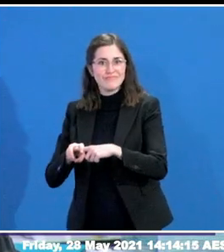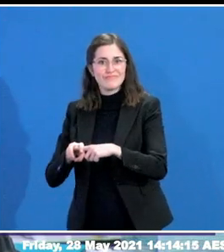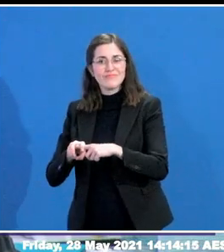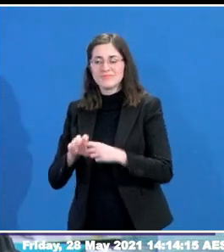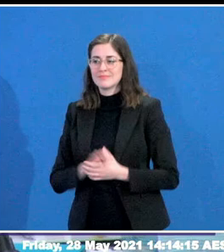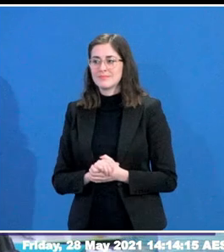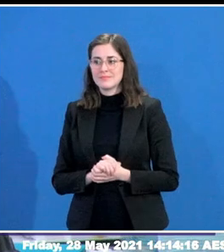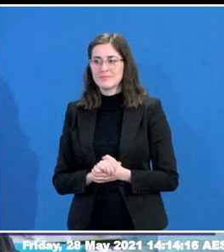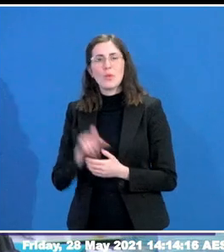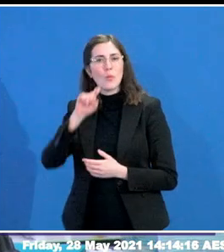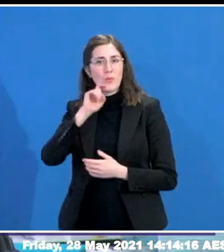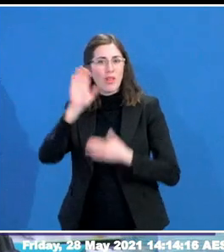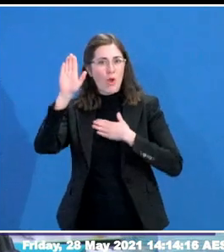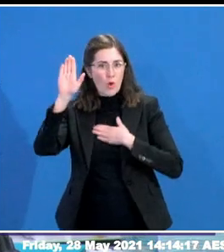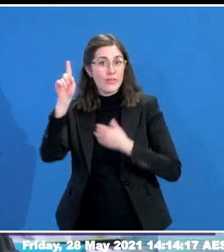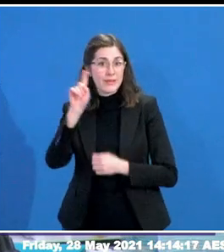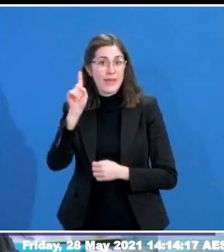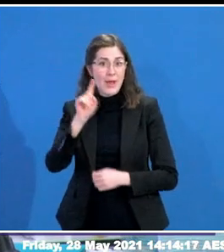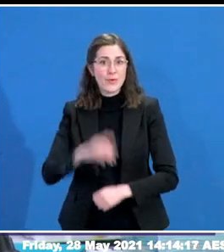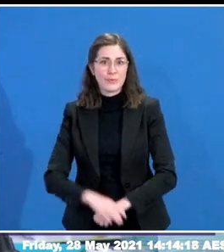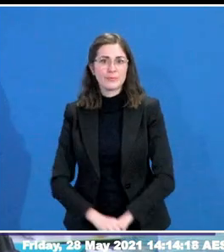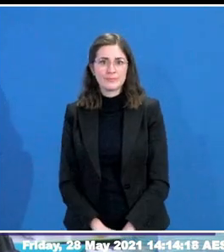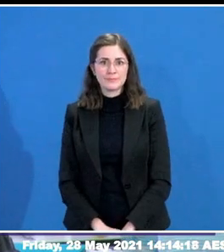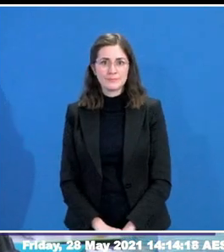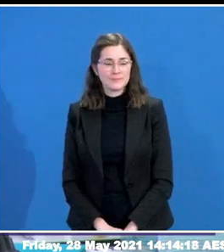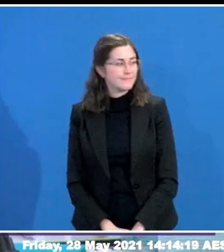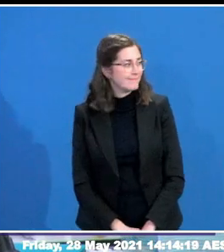If you would follow the instruction of my associate who'll administer the affirmation